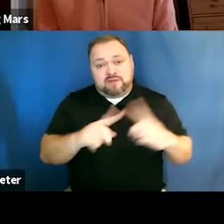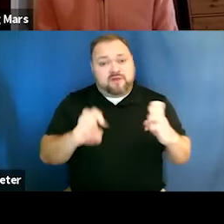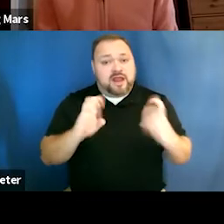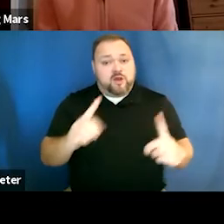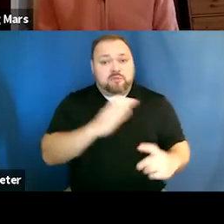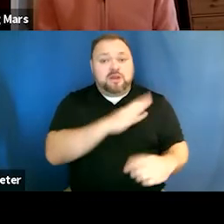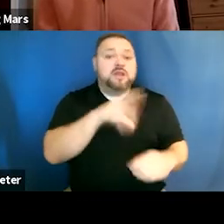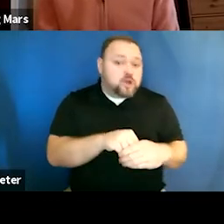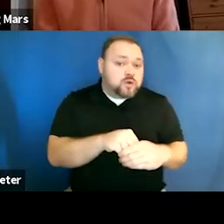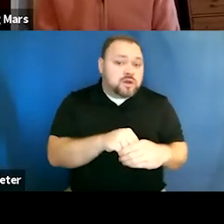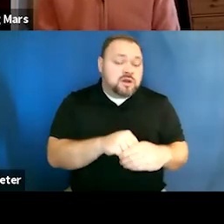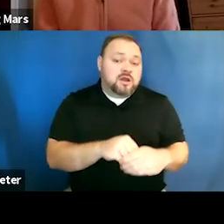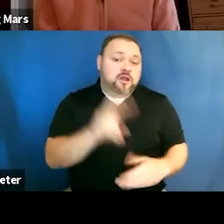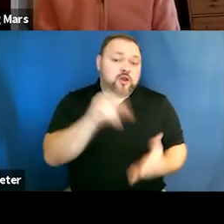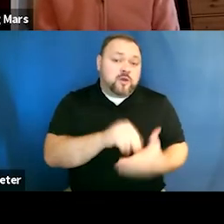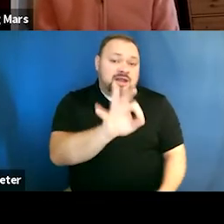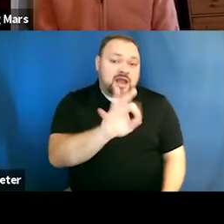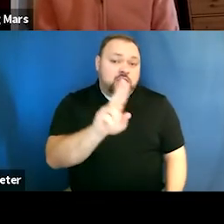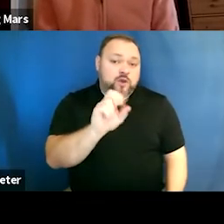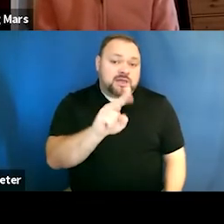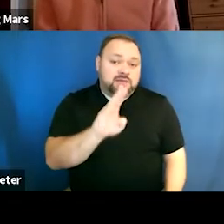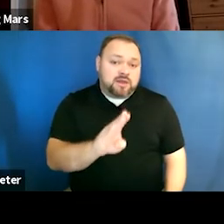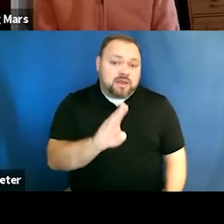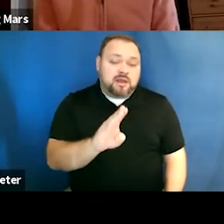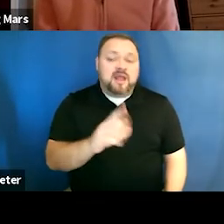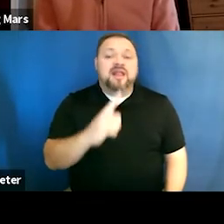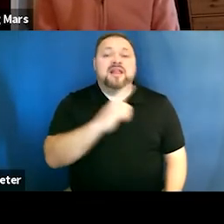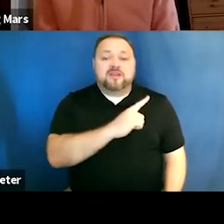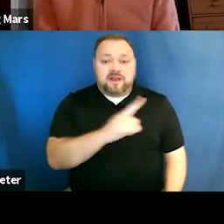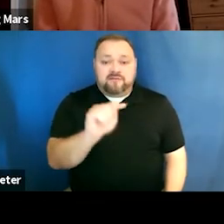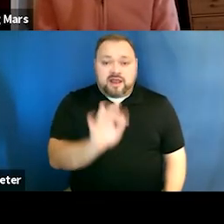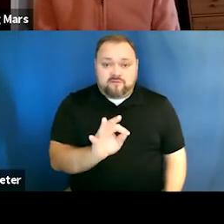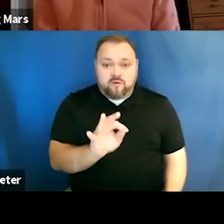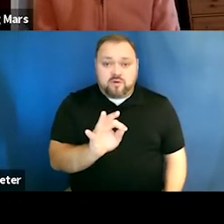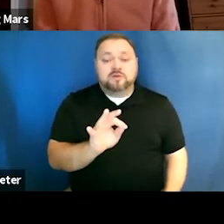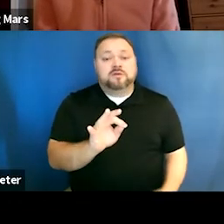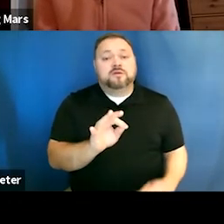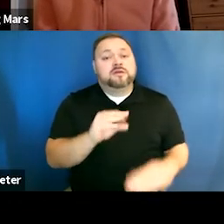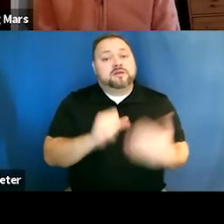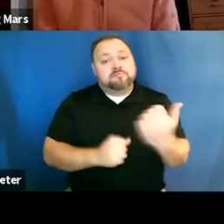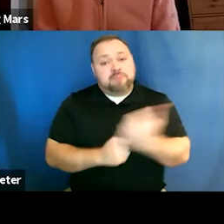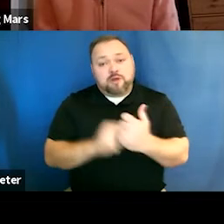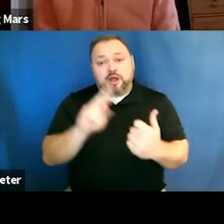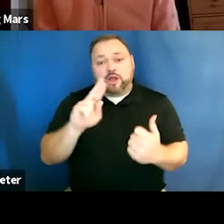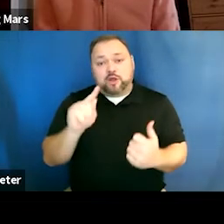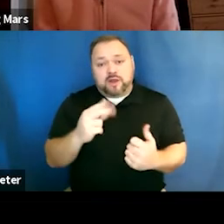including the 2009 USDB legislative task force sponsored by the Utah State of Education.